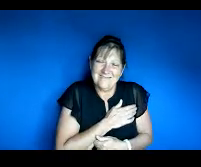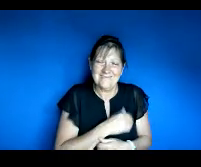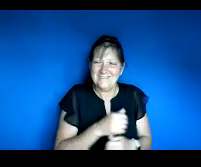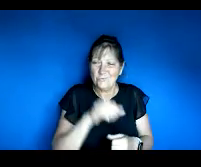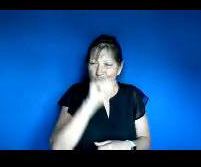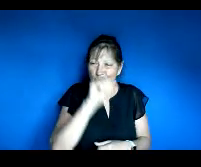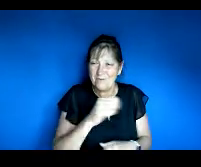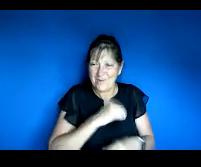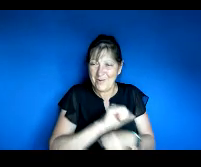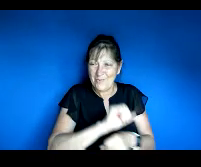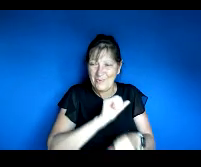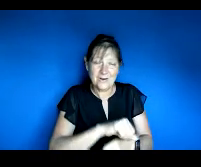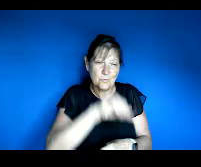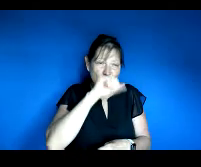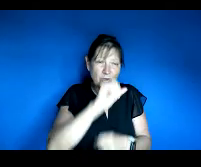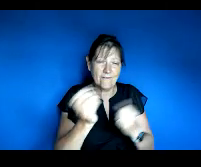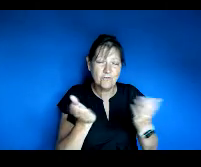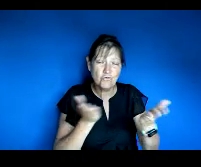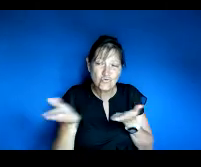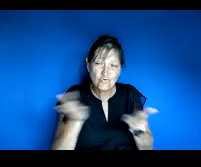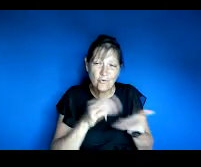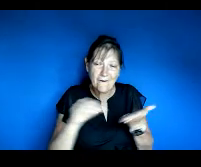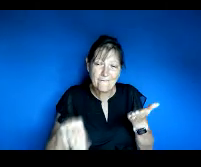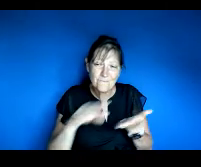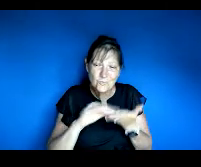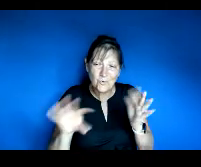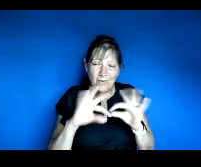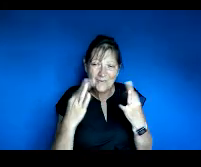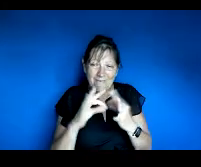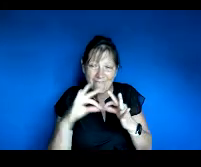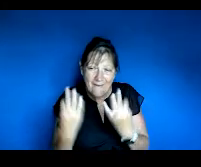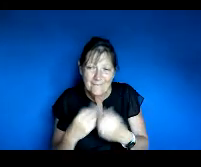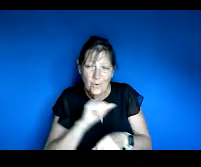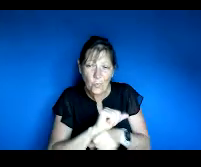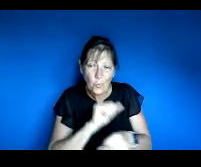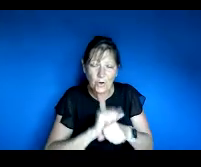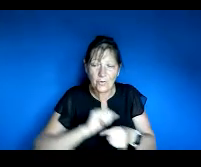I love to be able to serve the students and the families, and work with my campus partners and things like that.